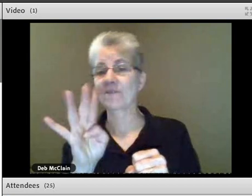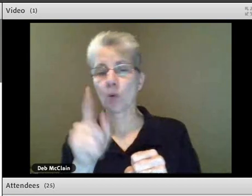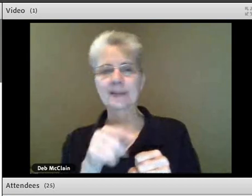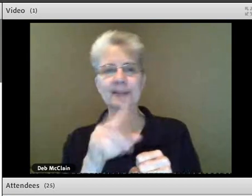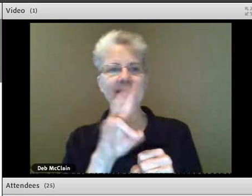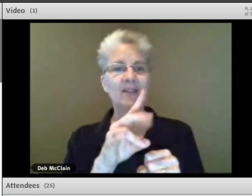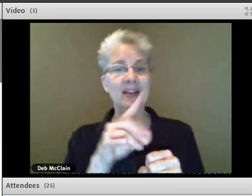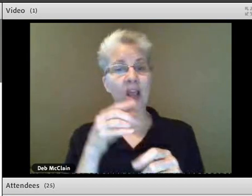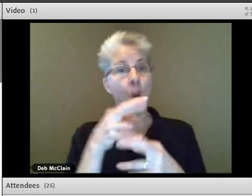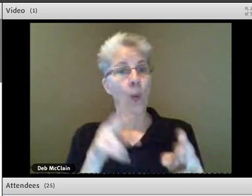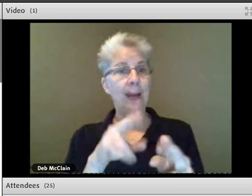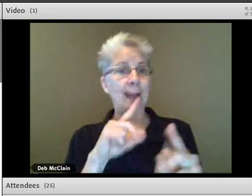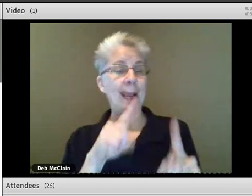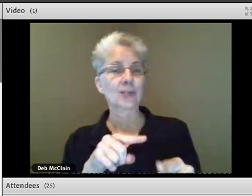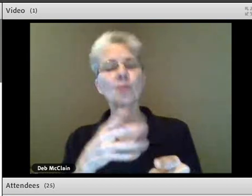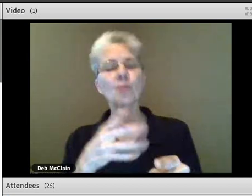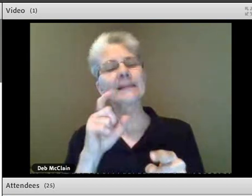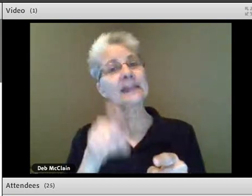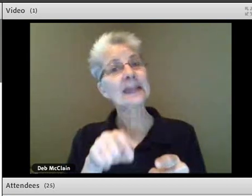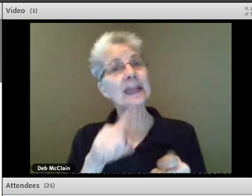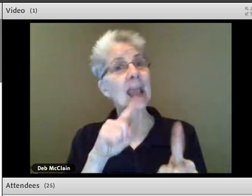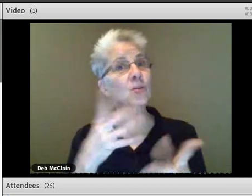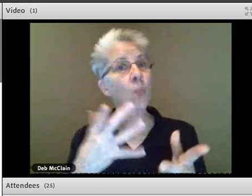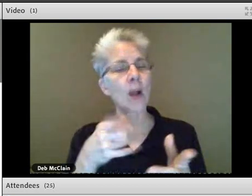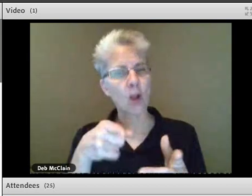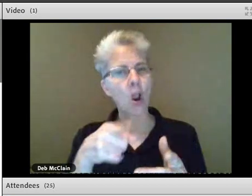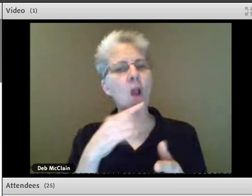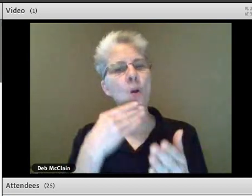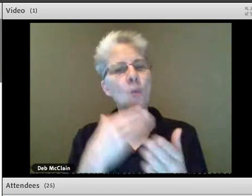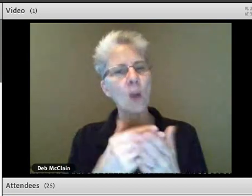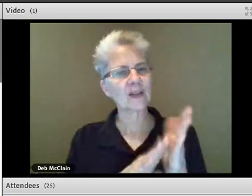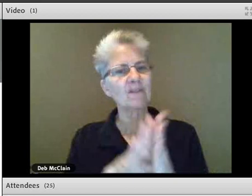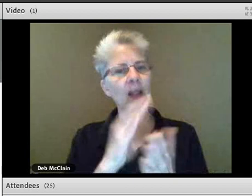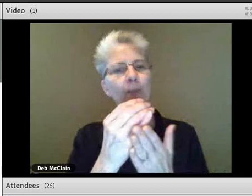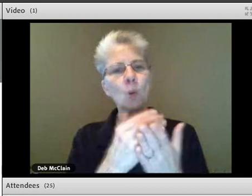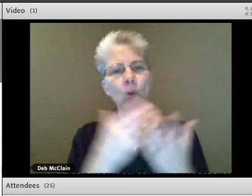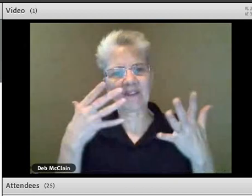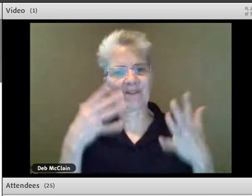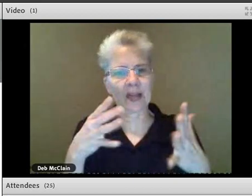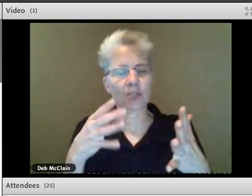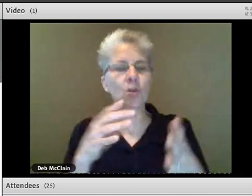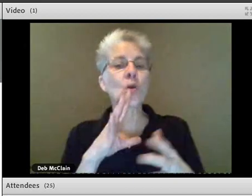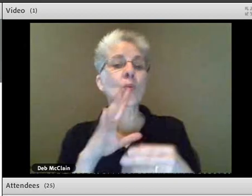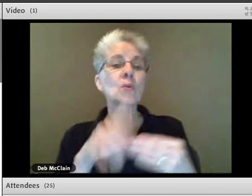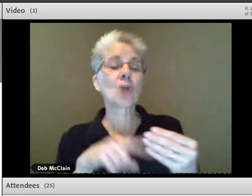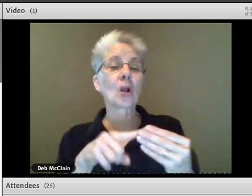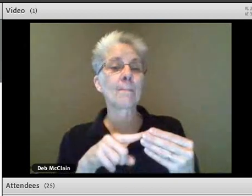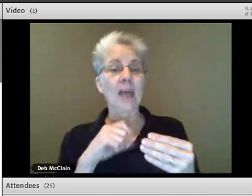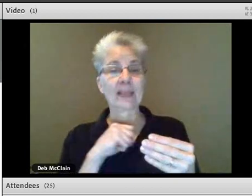because the answers they need are in a well-developed course. I want to talk about your staff.